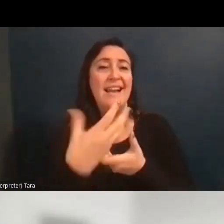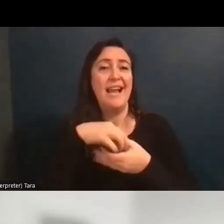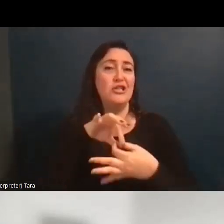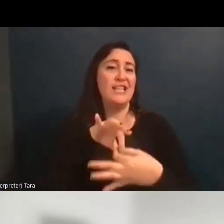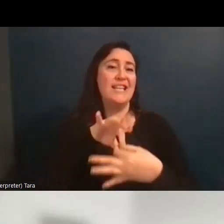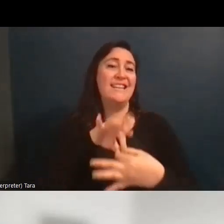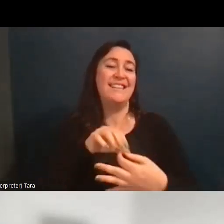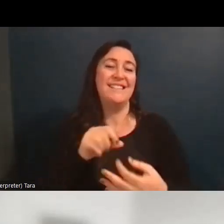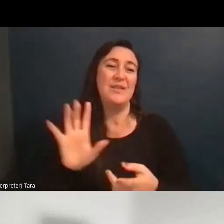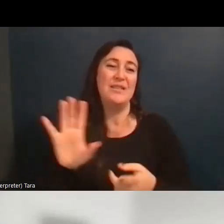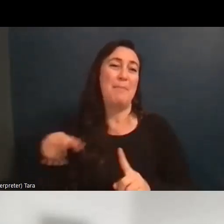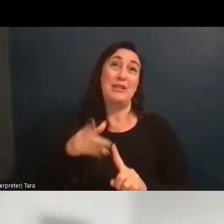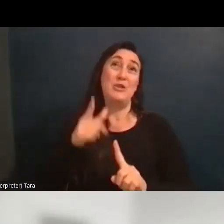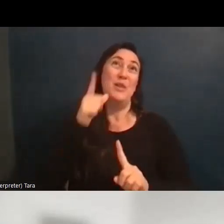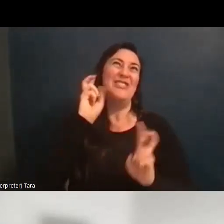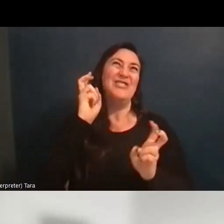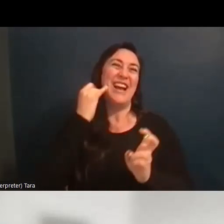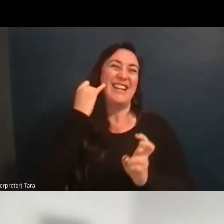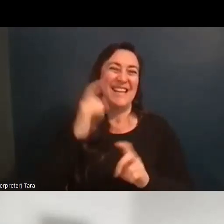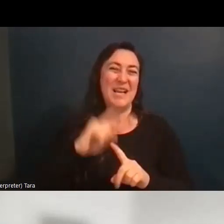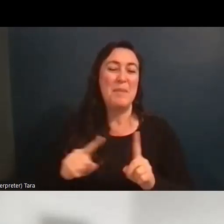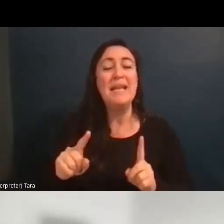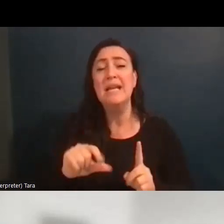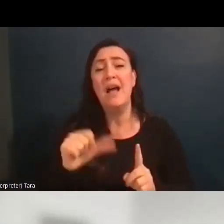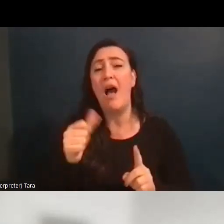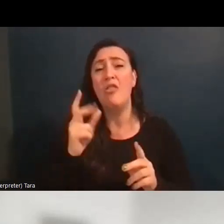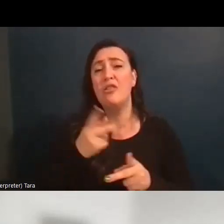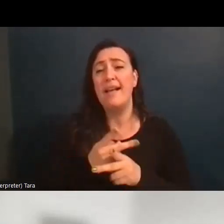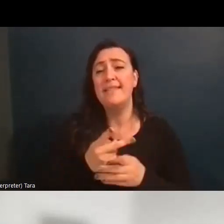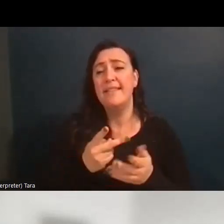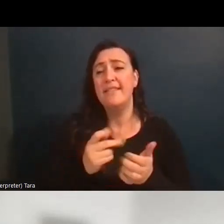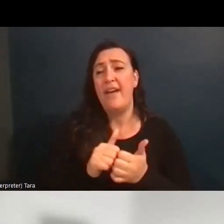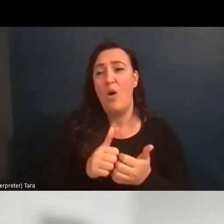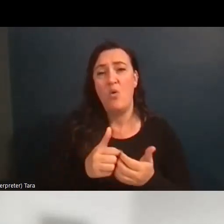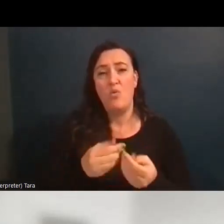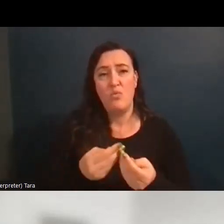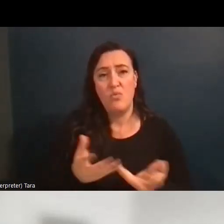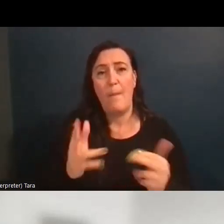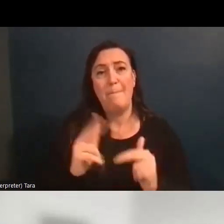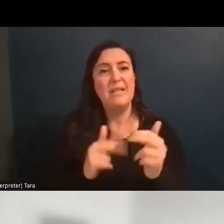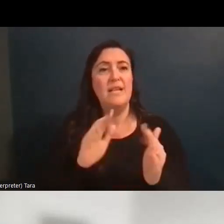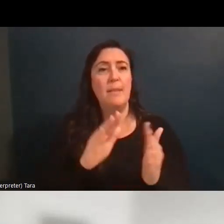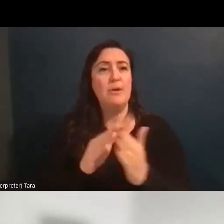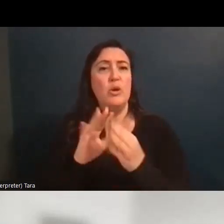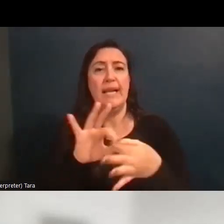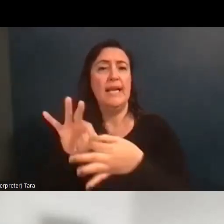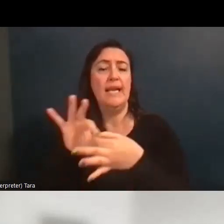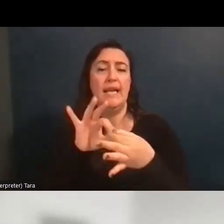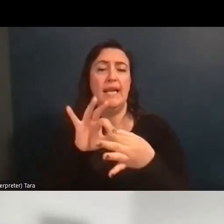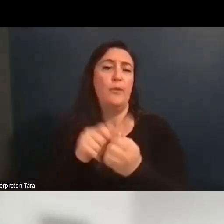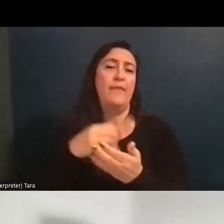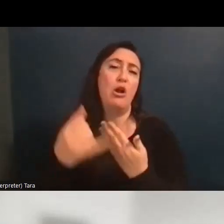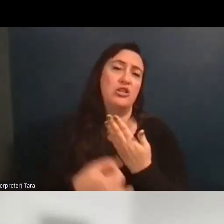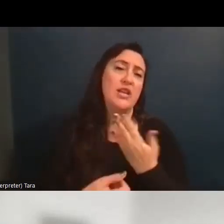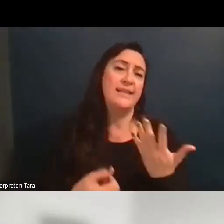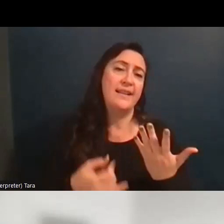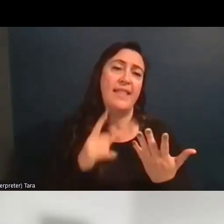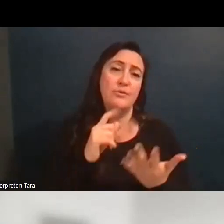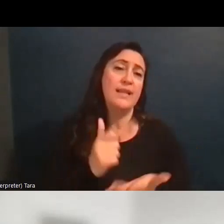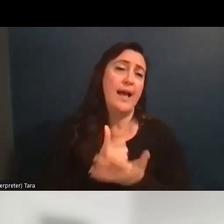But other kinds of ways to make build community around a project, I think have been really helpful.